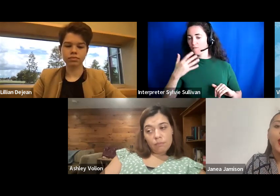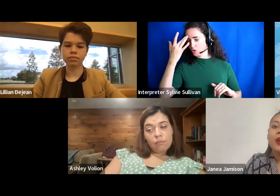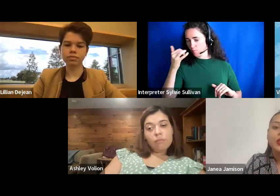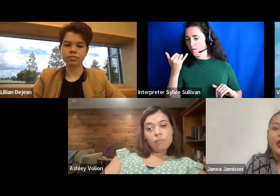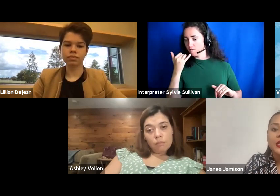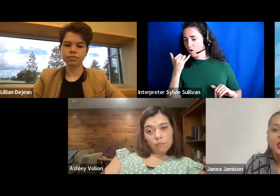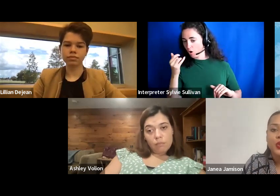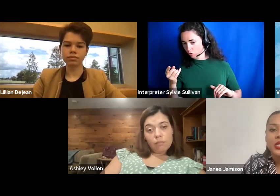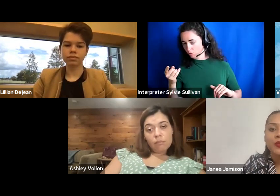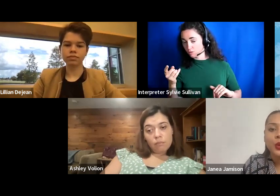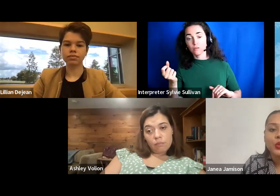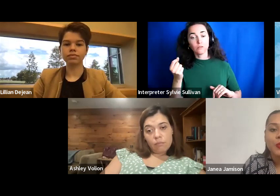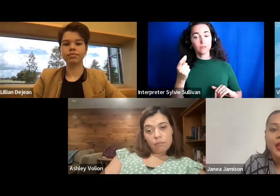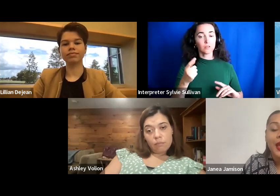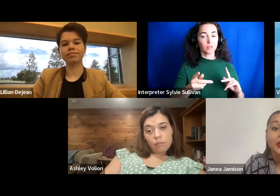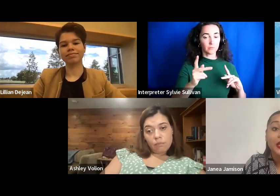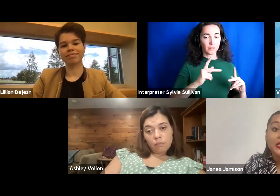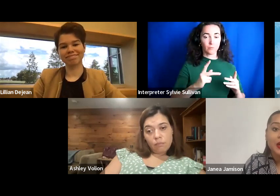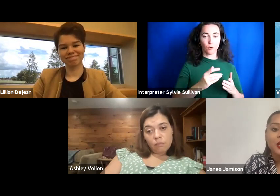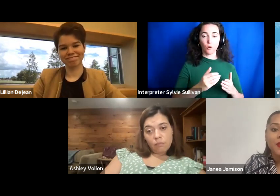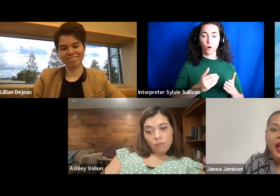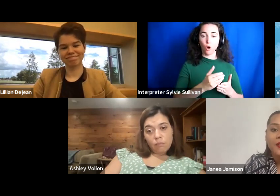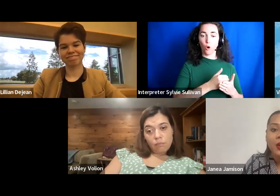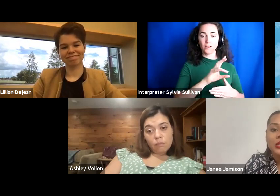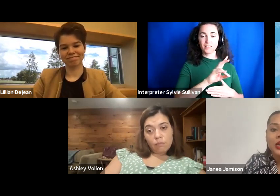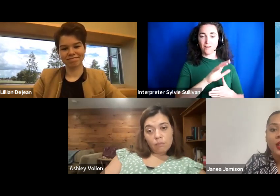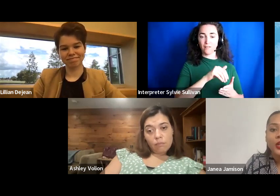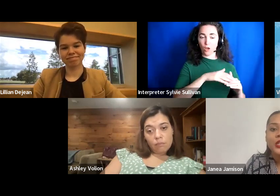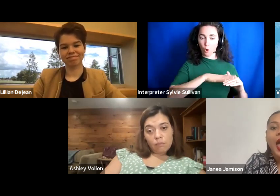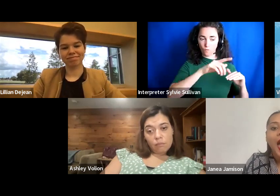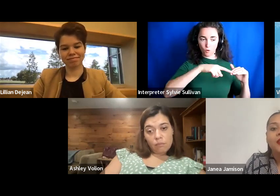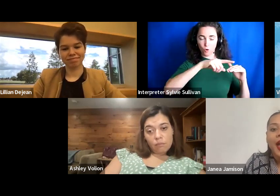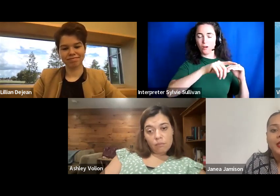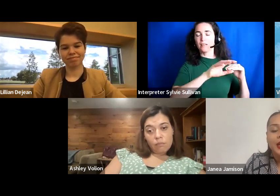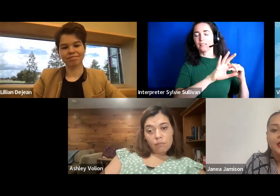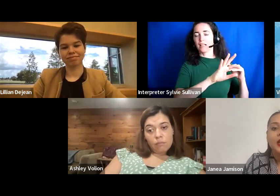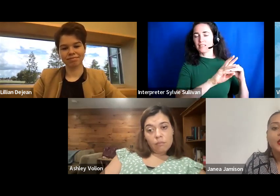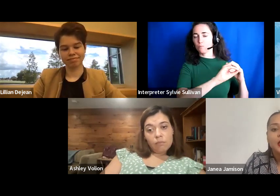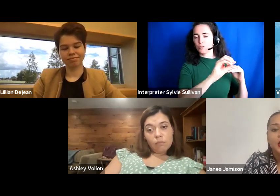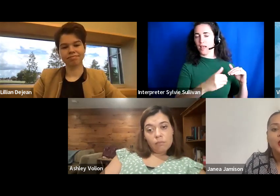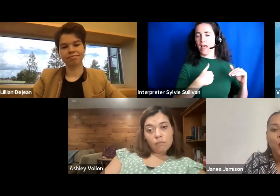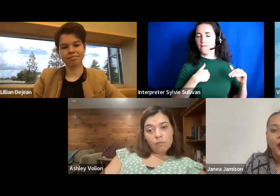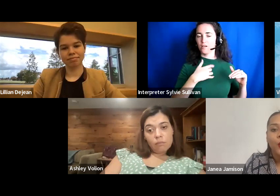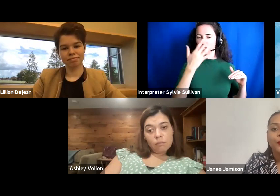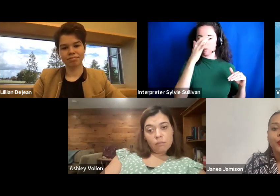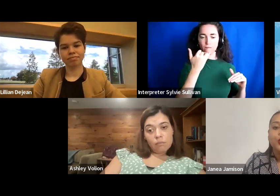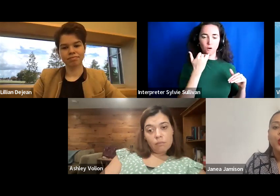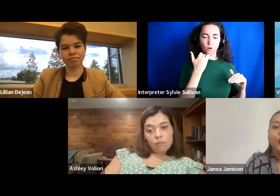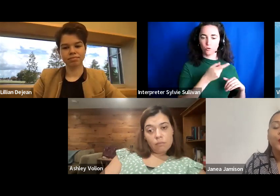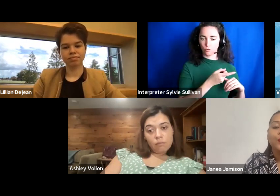Compared with 96% of those making at least $75,000 have access to this as well.